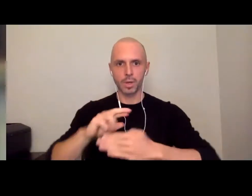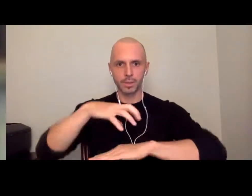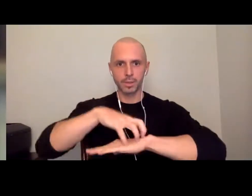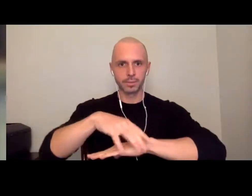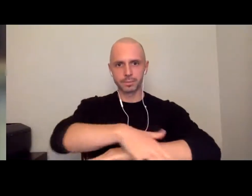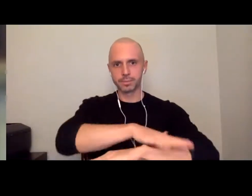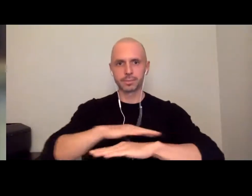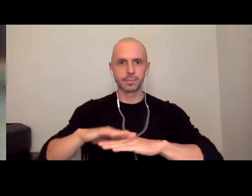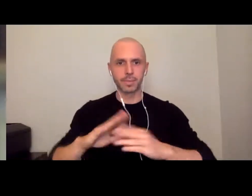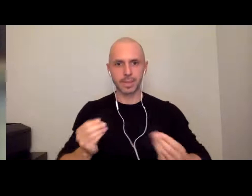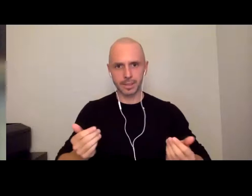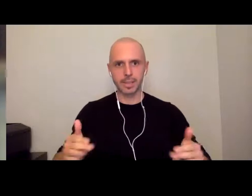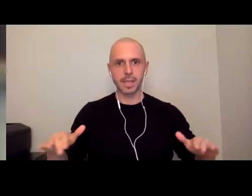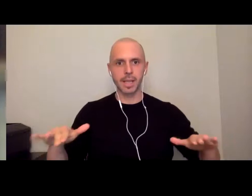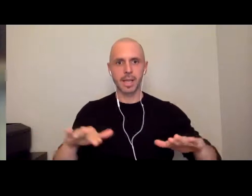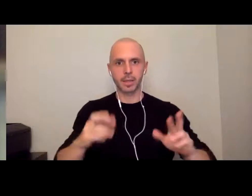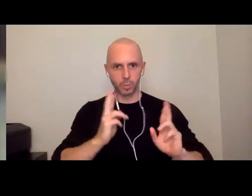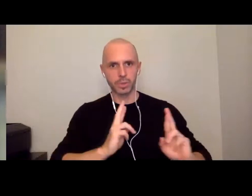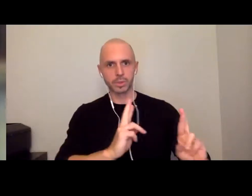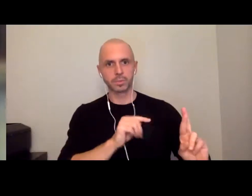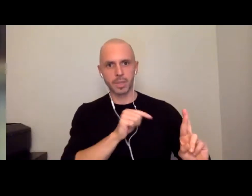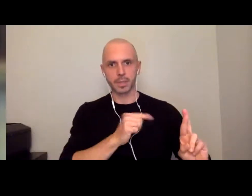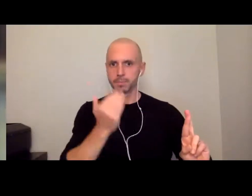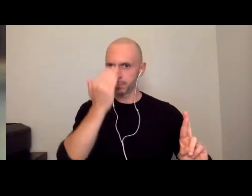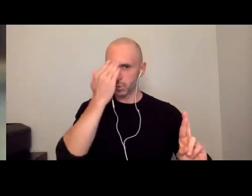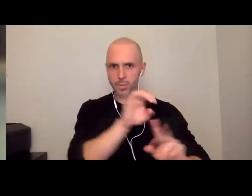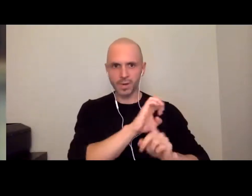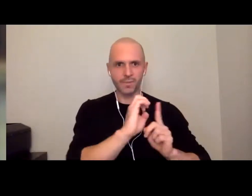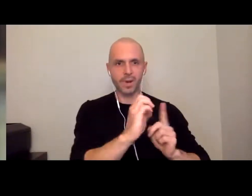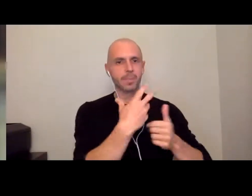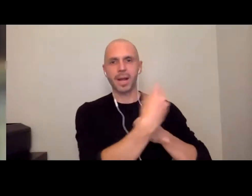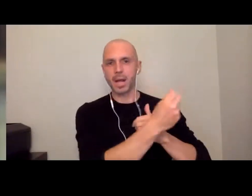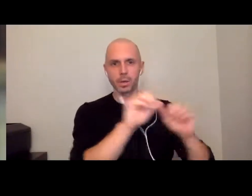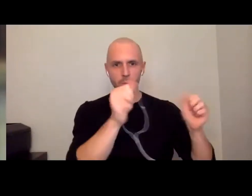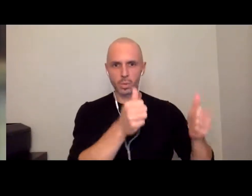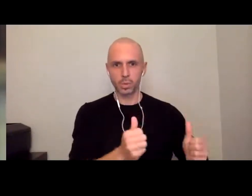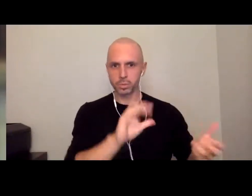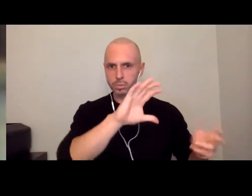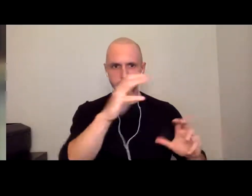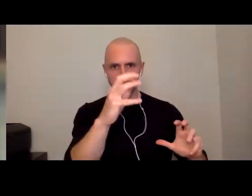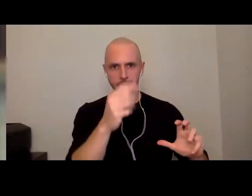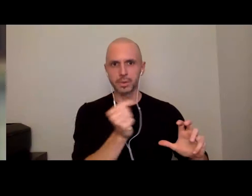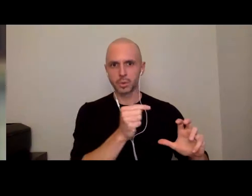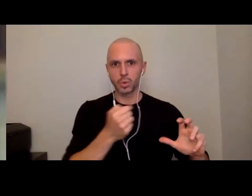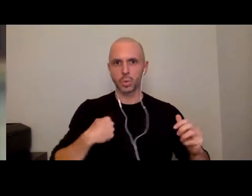a time of environmental upheaval and crisis. It is once again a great honour for us at